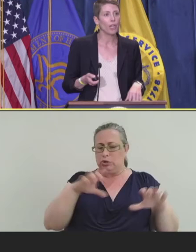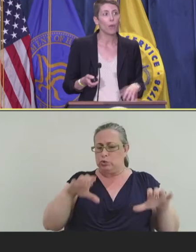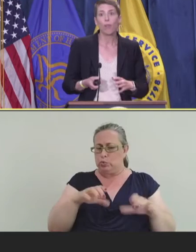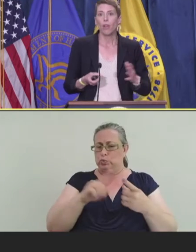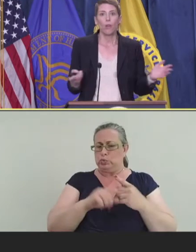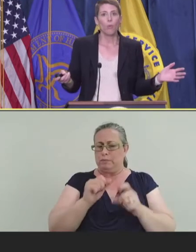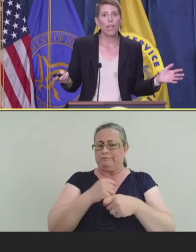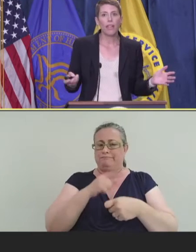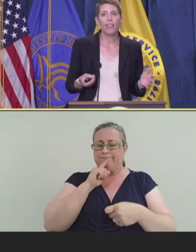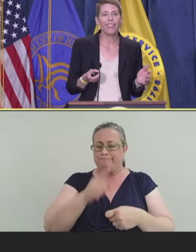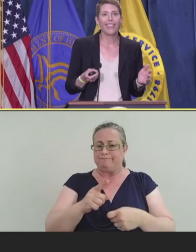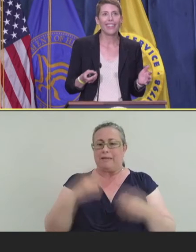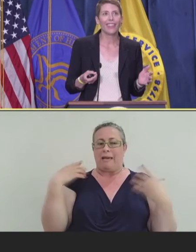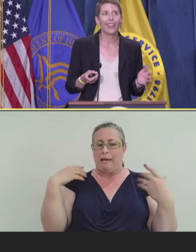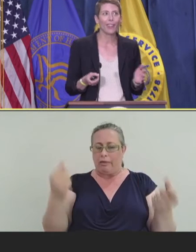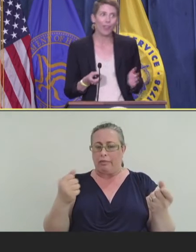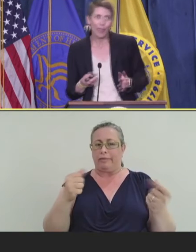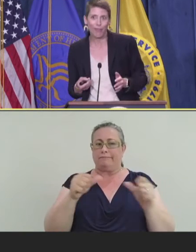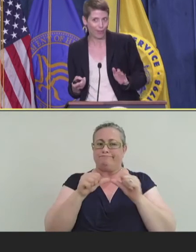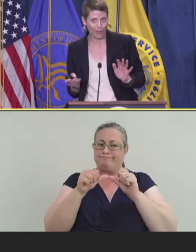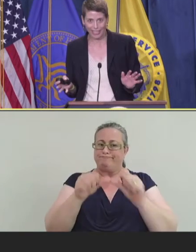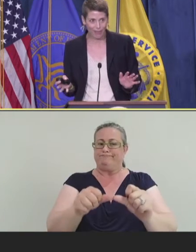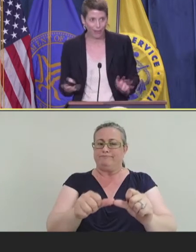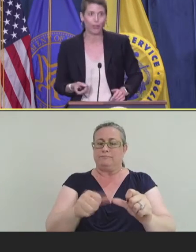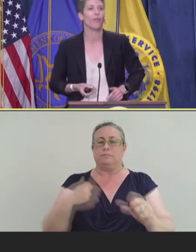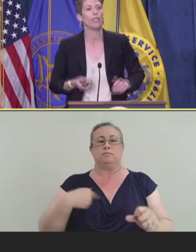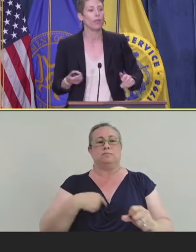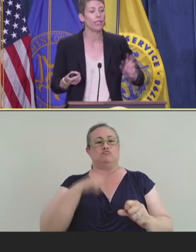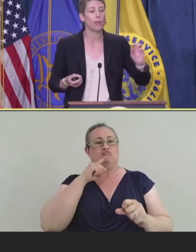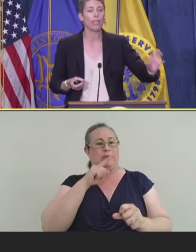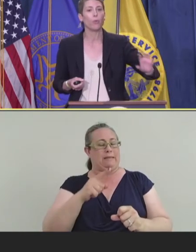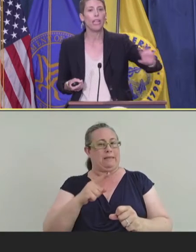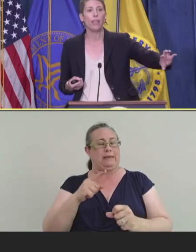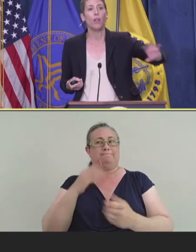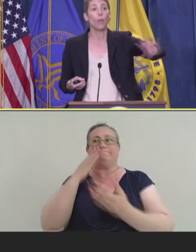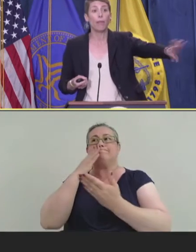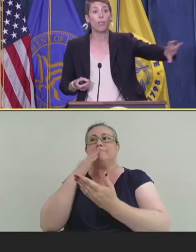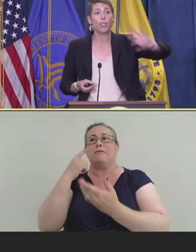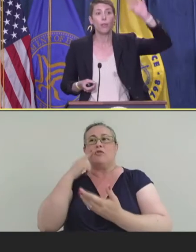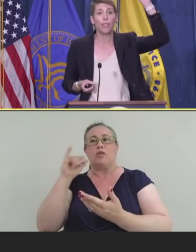So, we are so grateful for this infusion of resources. Because we were able to,